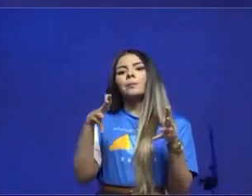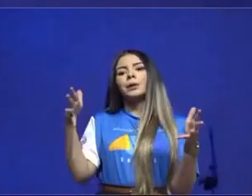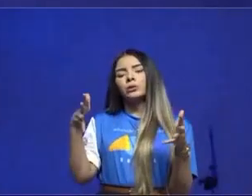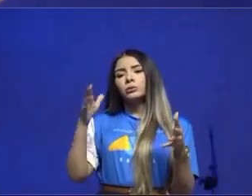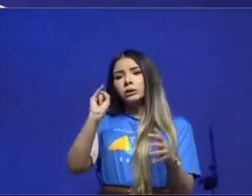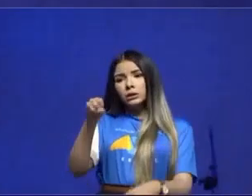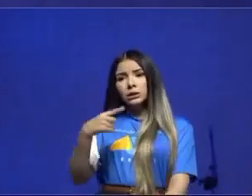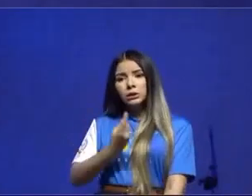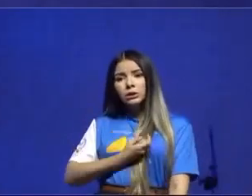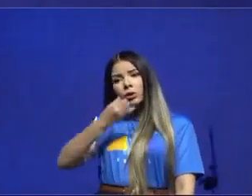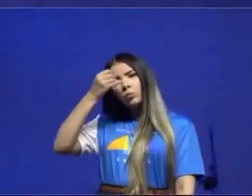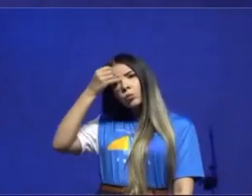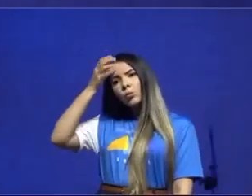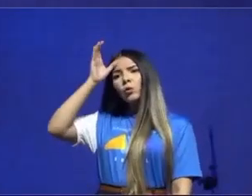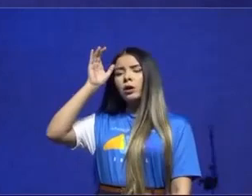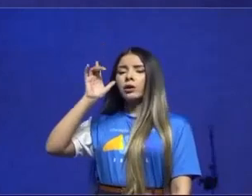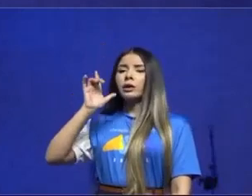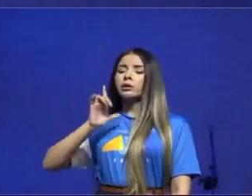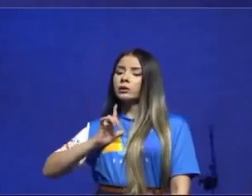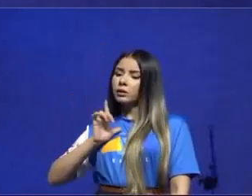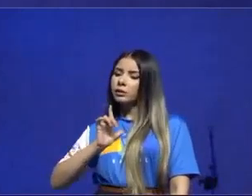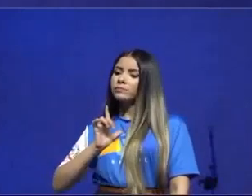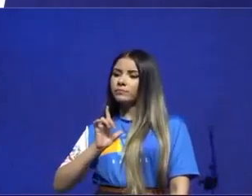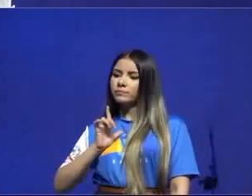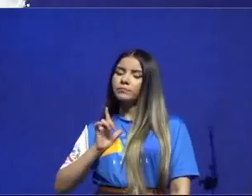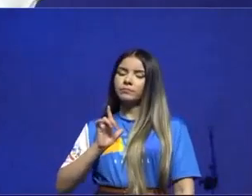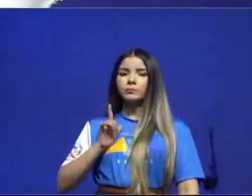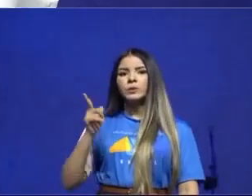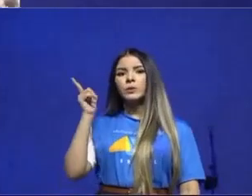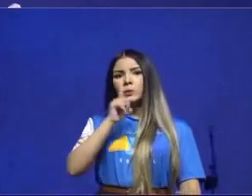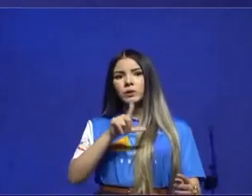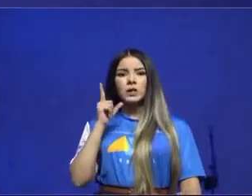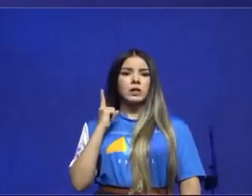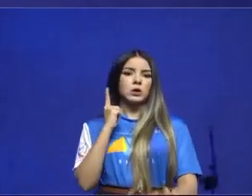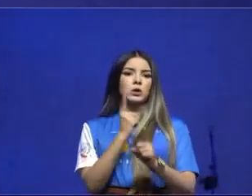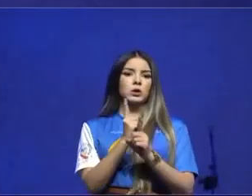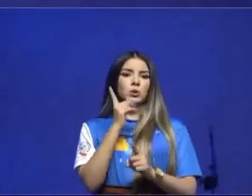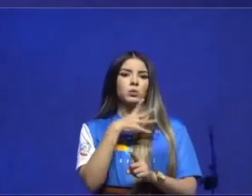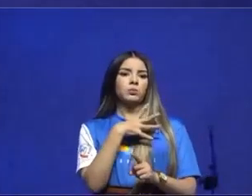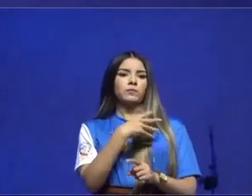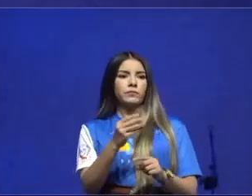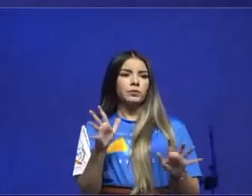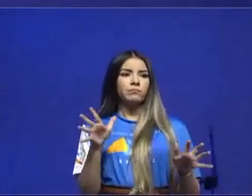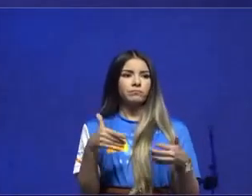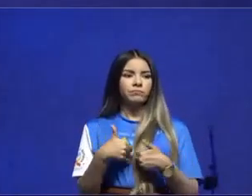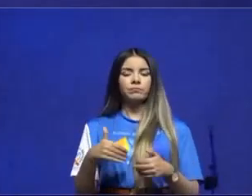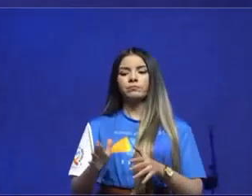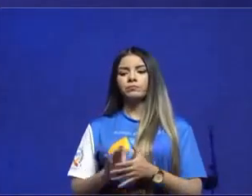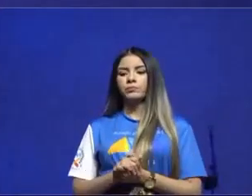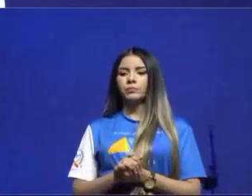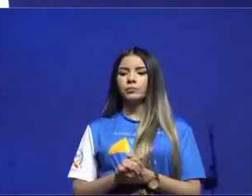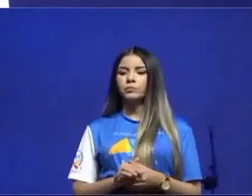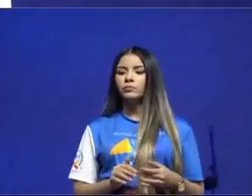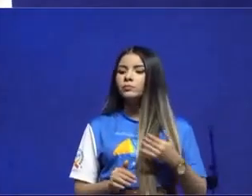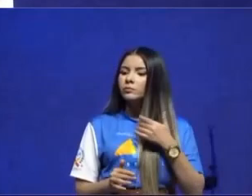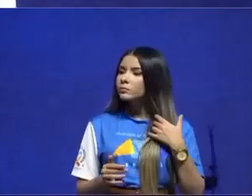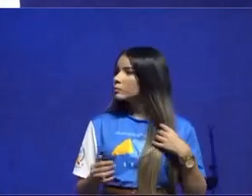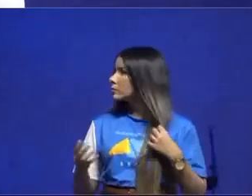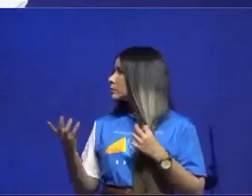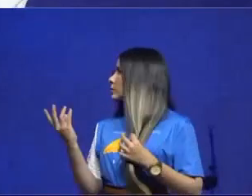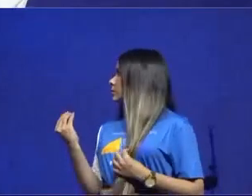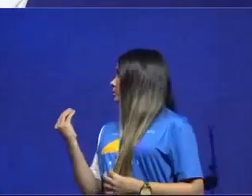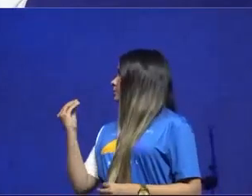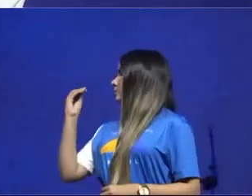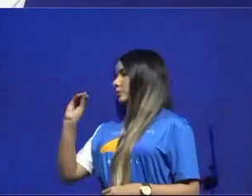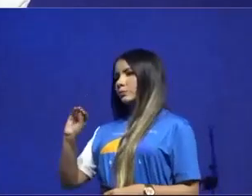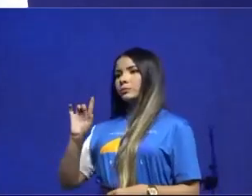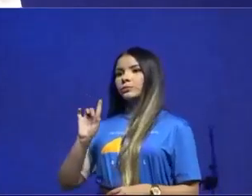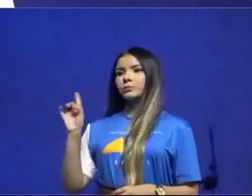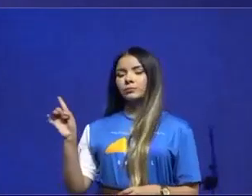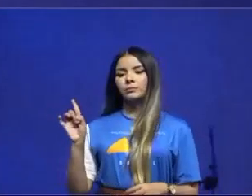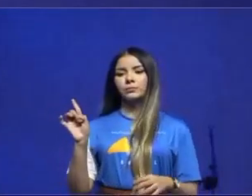the disorder and about its peculiarities I put this ratio too, which is